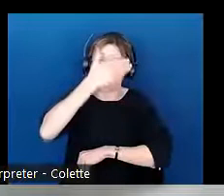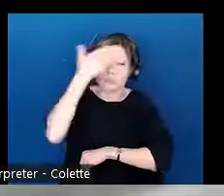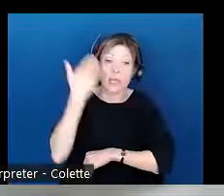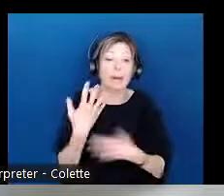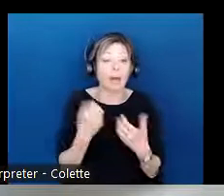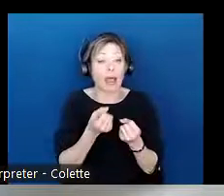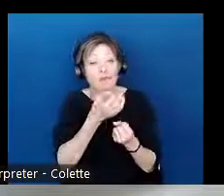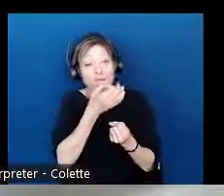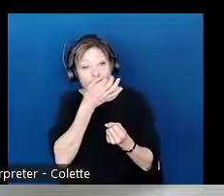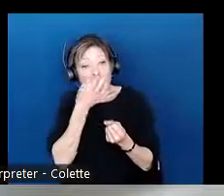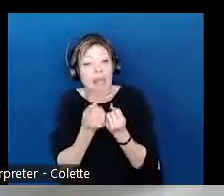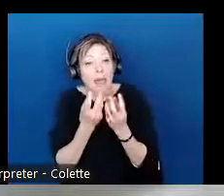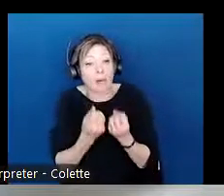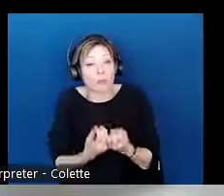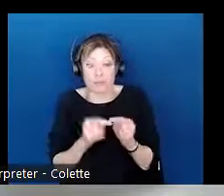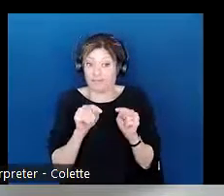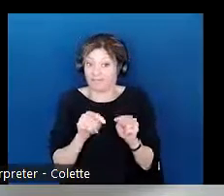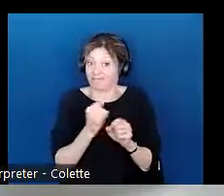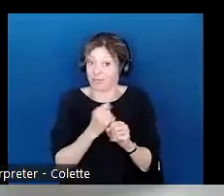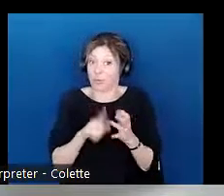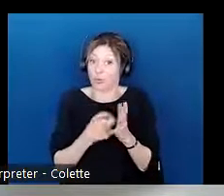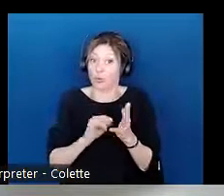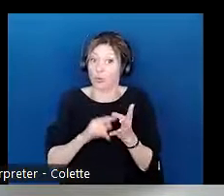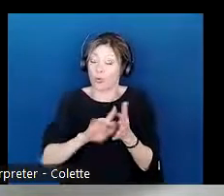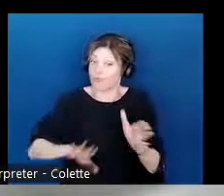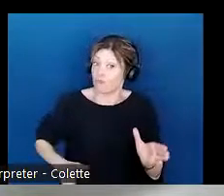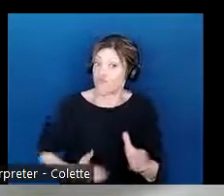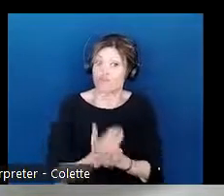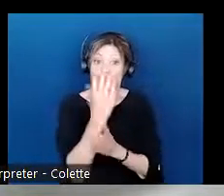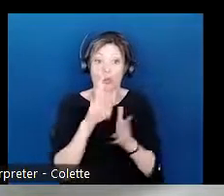as well and that means that if on a sunny day in the winter there happens to be any